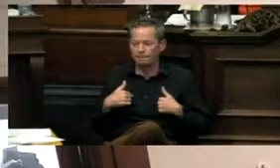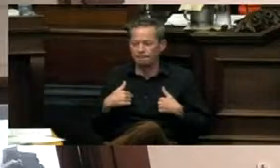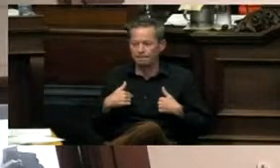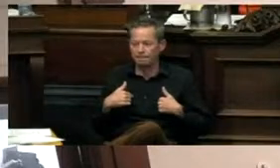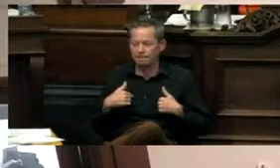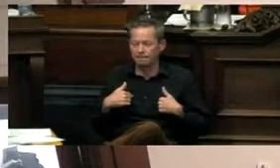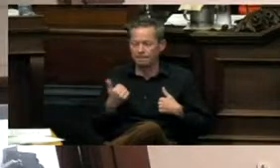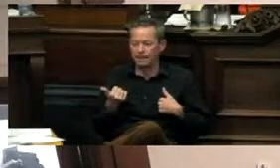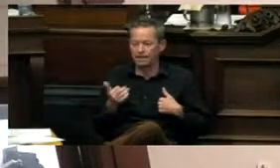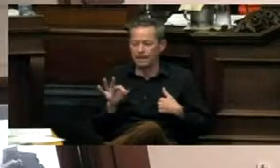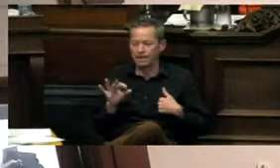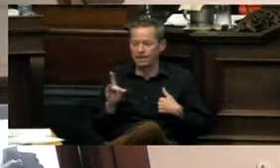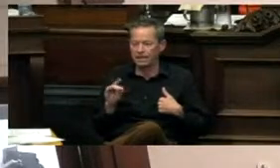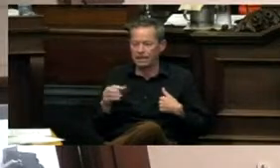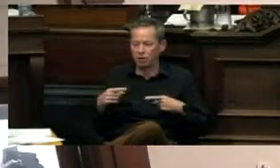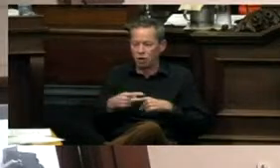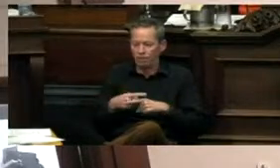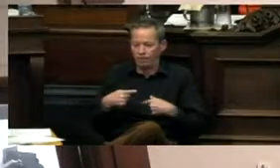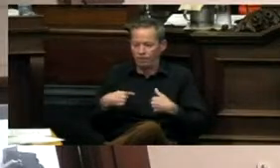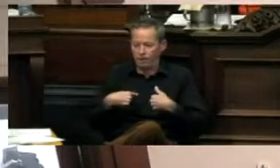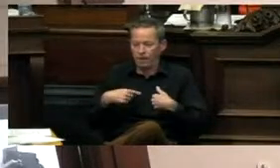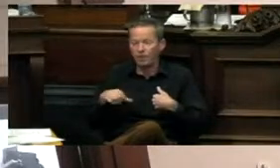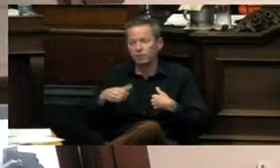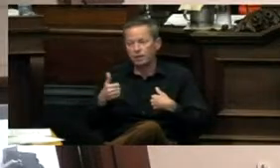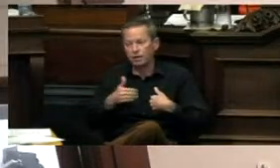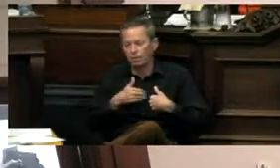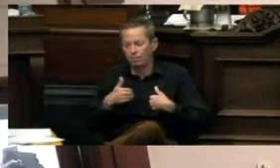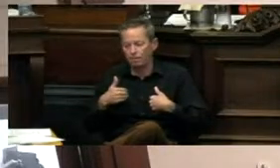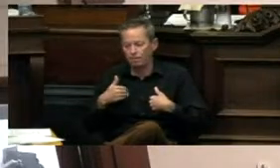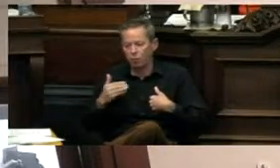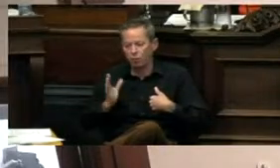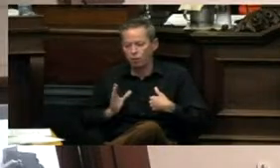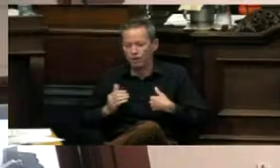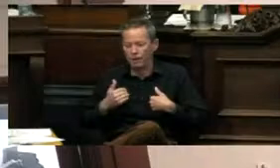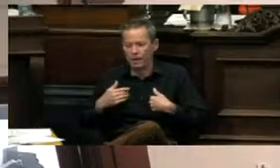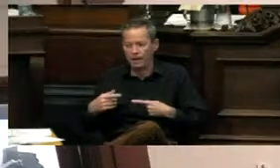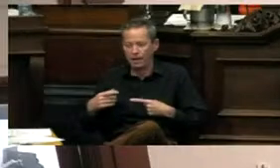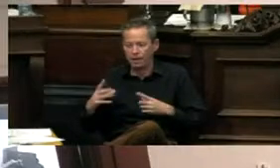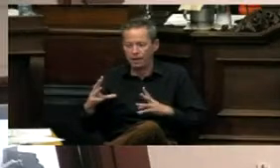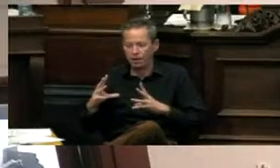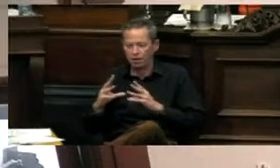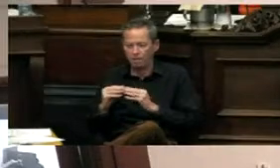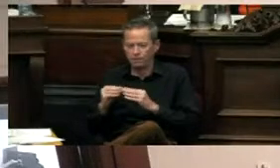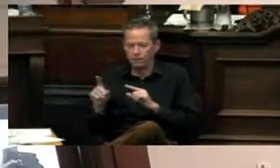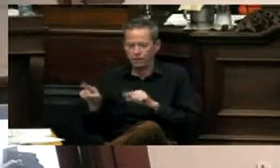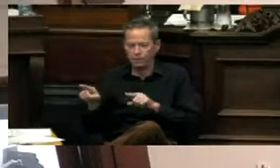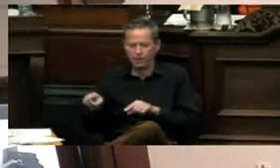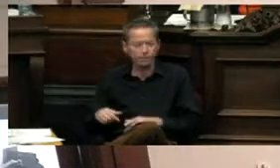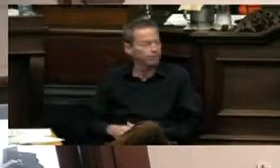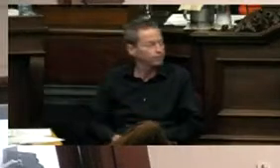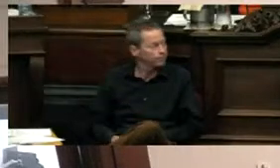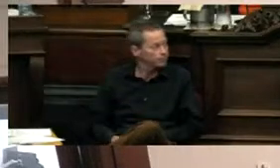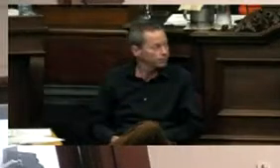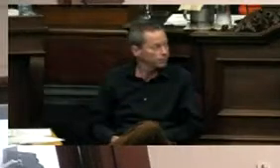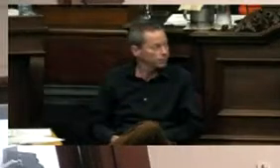So. So I am missing the 19th